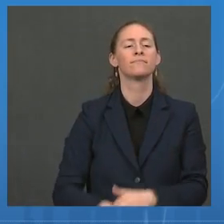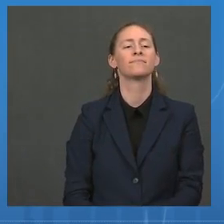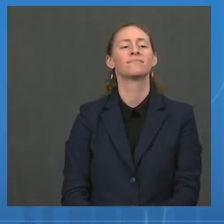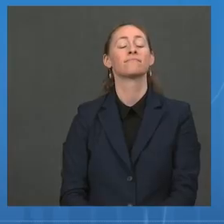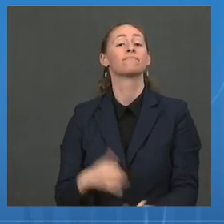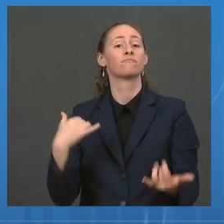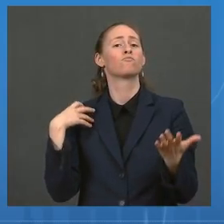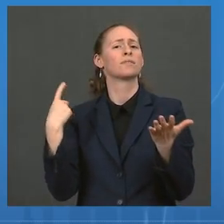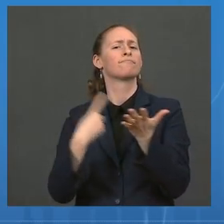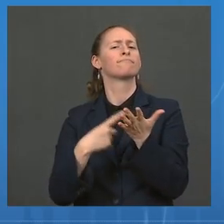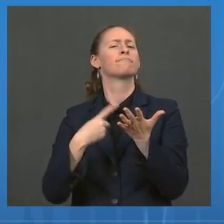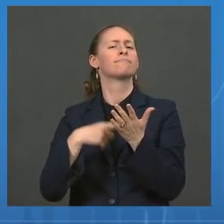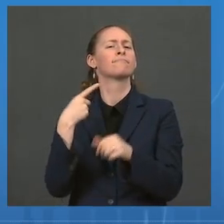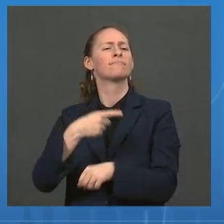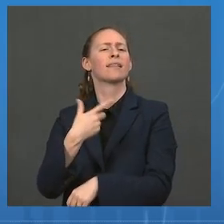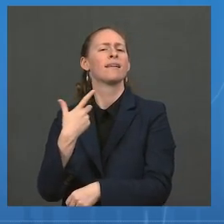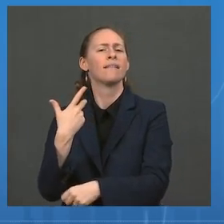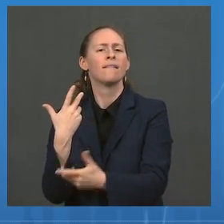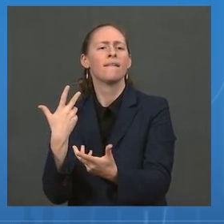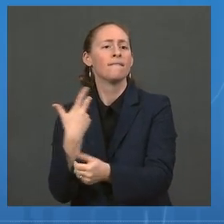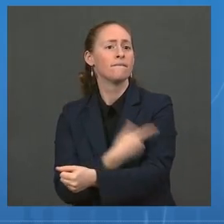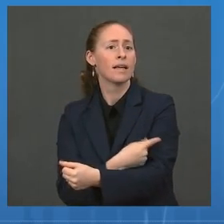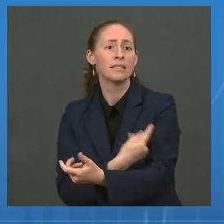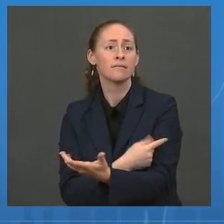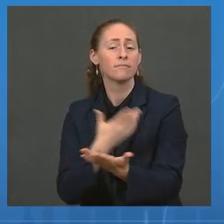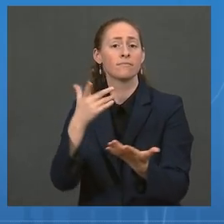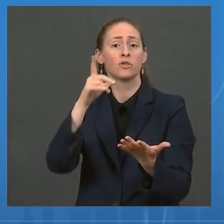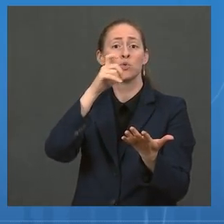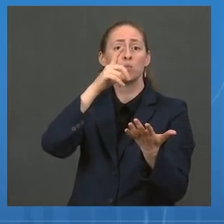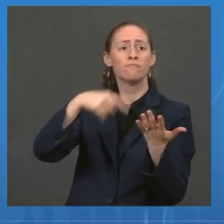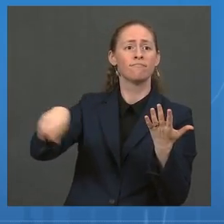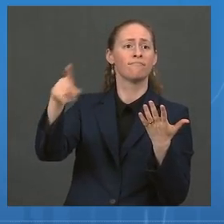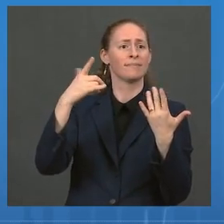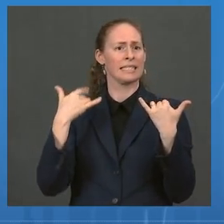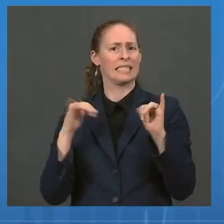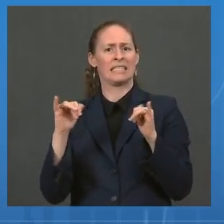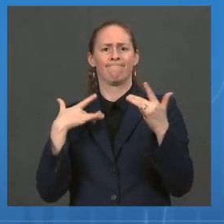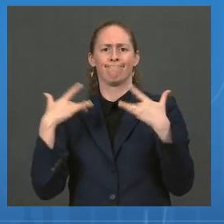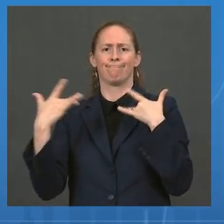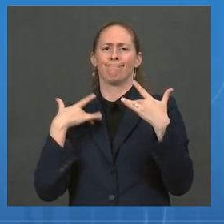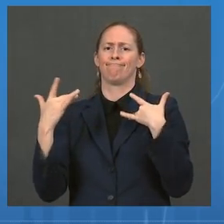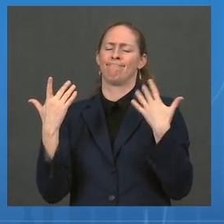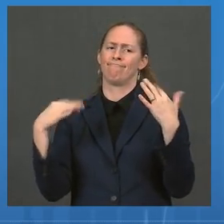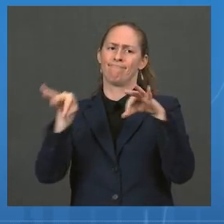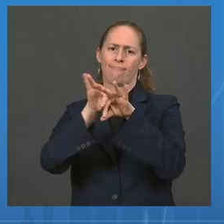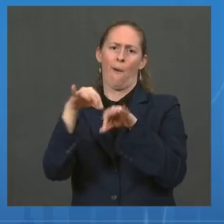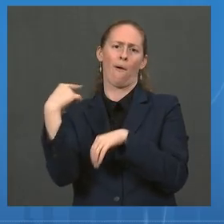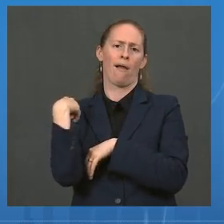Second, vaccinations: Vaccinating the unvaccinated remains the top priority, including through vaccination requirements.